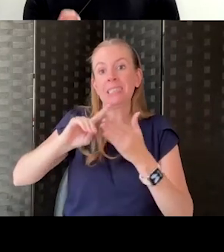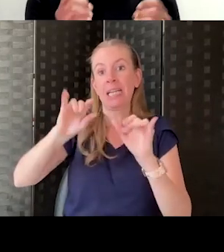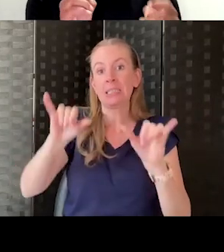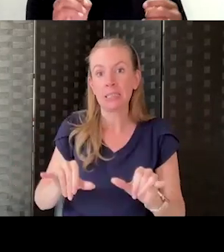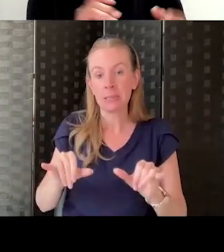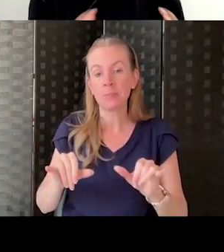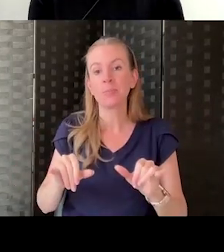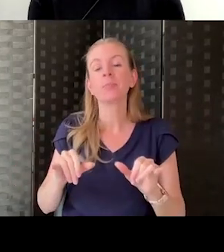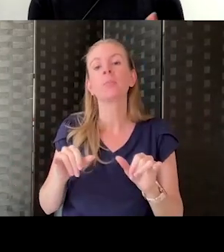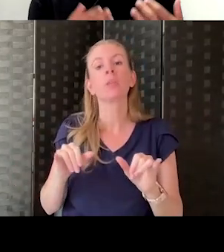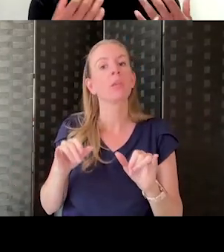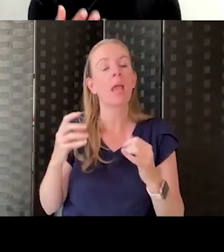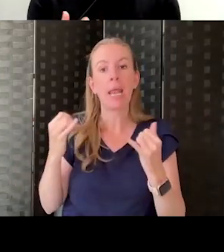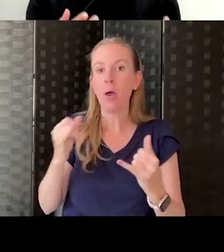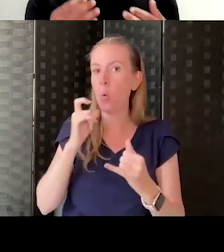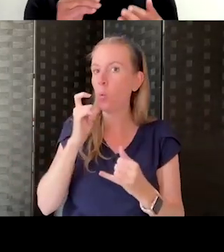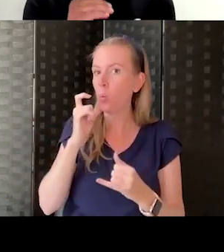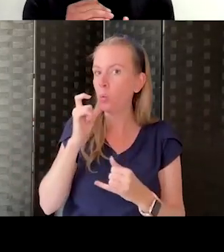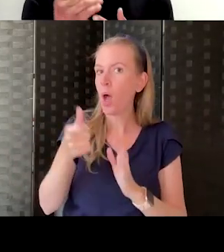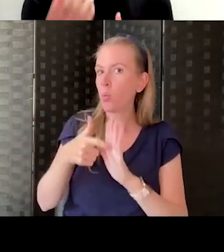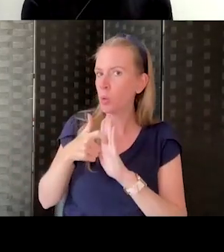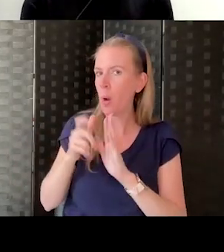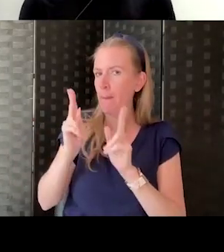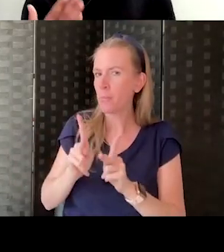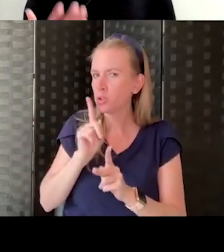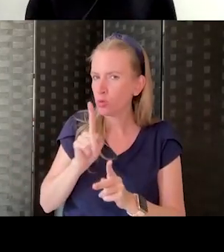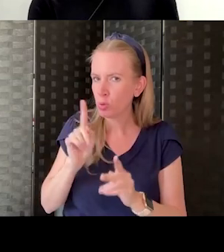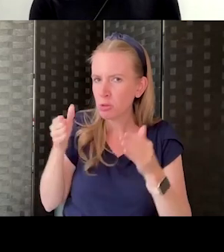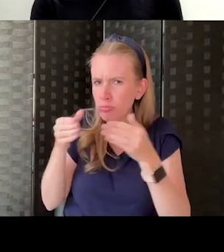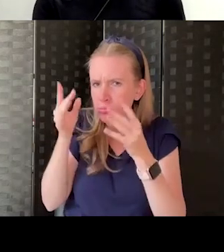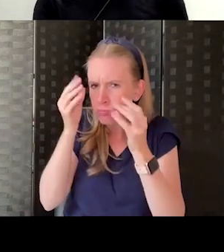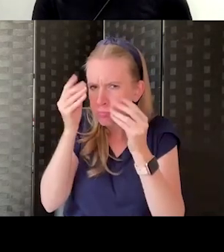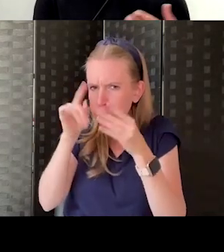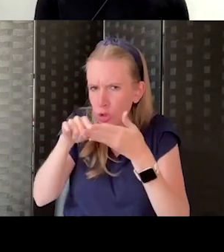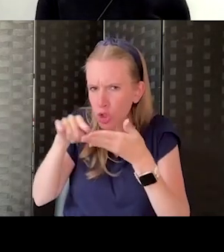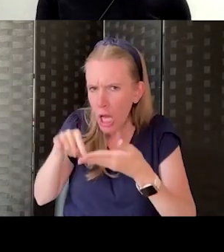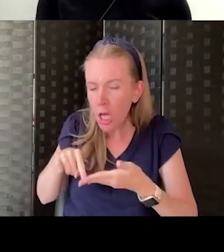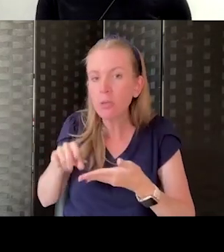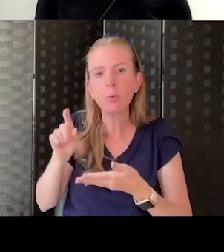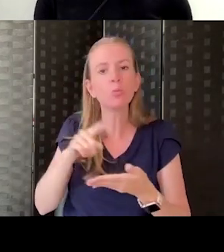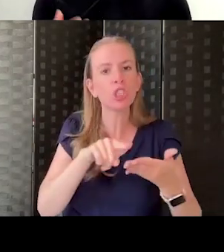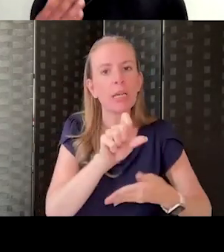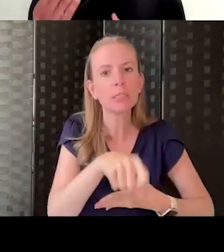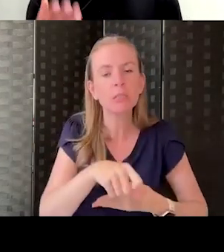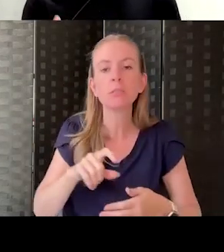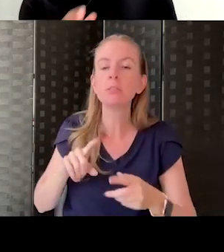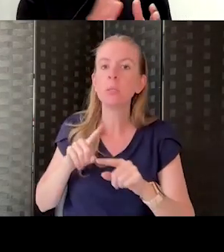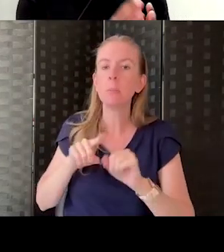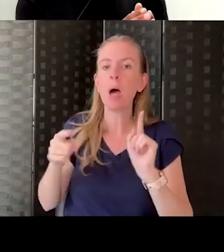it no longer required anybody to think about it or check for it -- yes we did, but we knew that